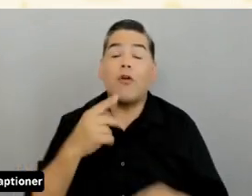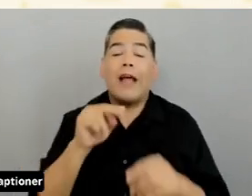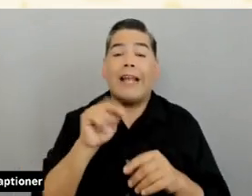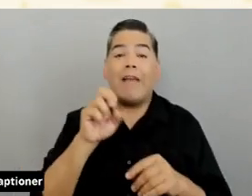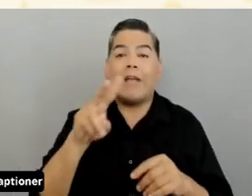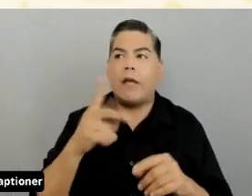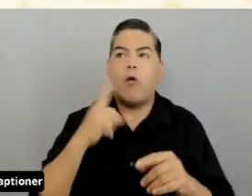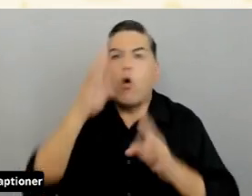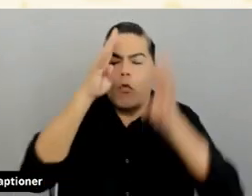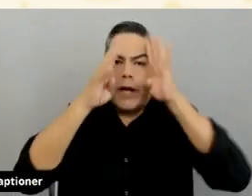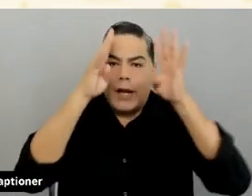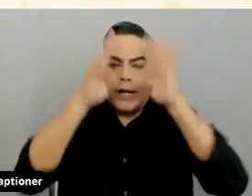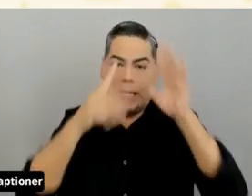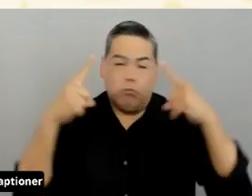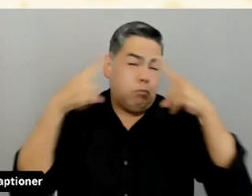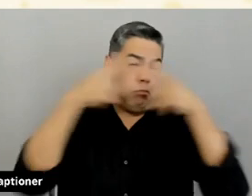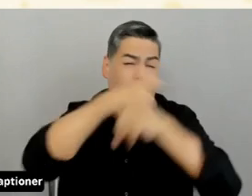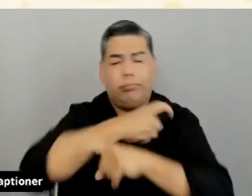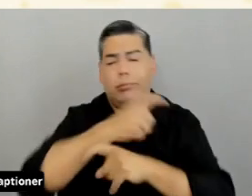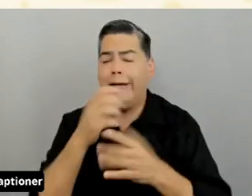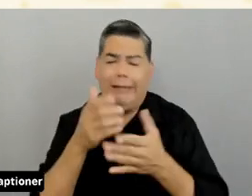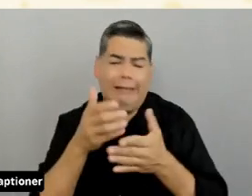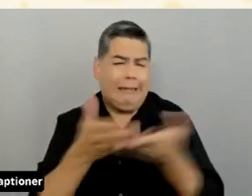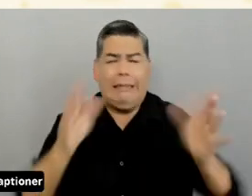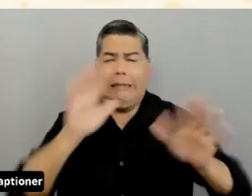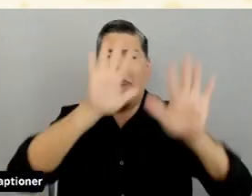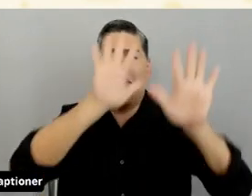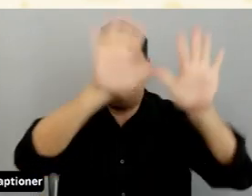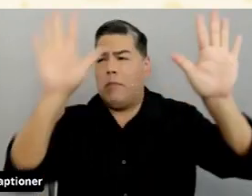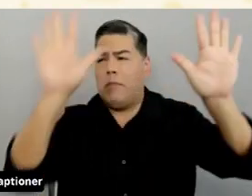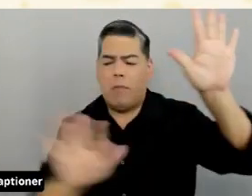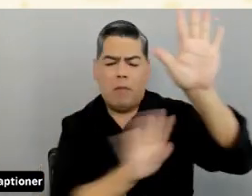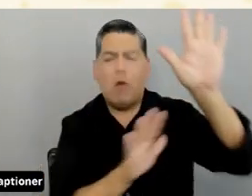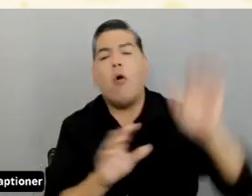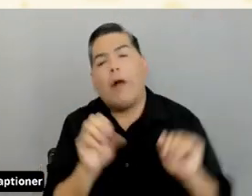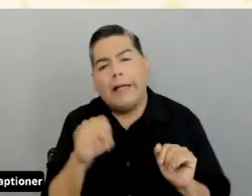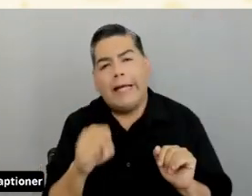because yes or yes, we need to customize our visualizations,